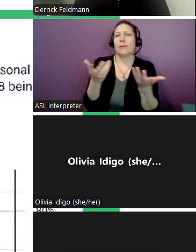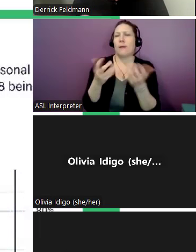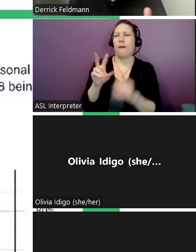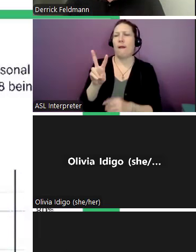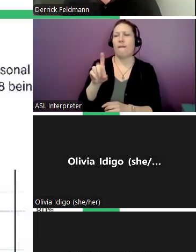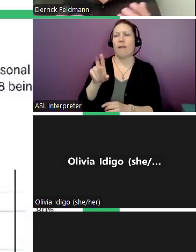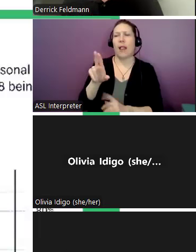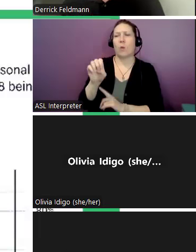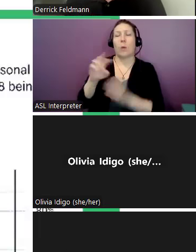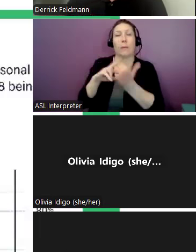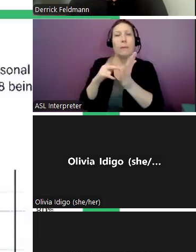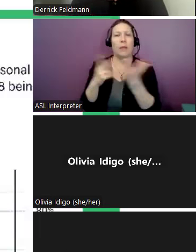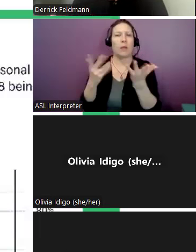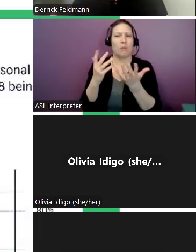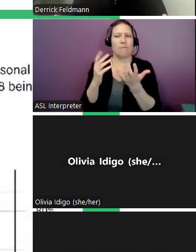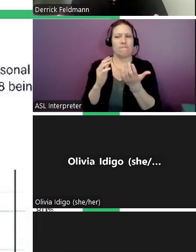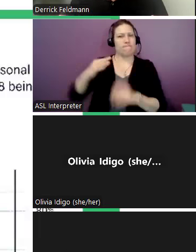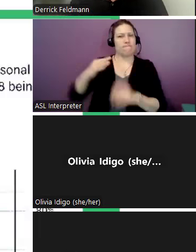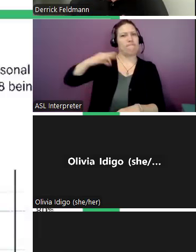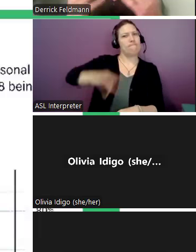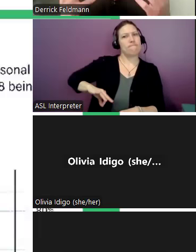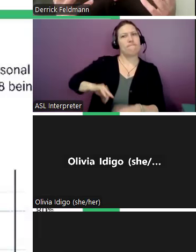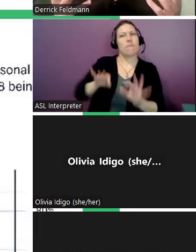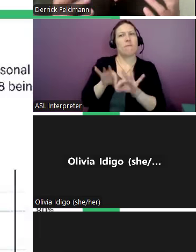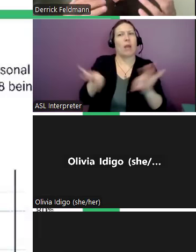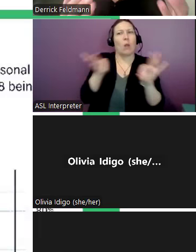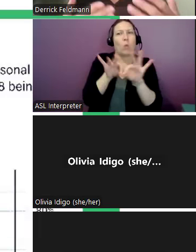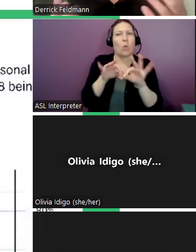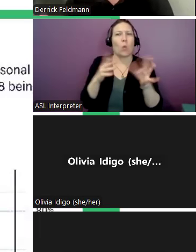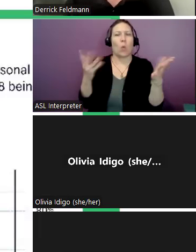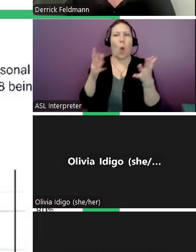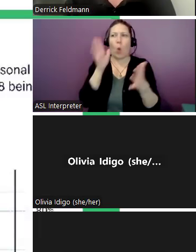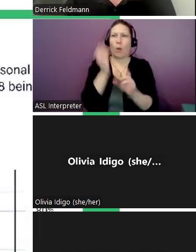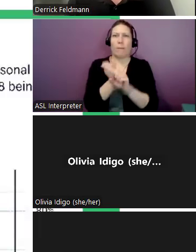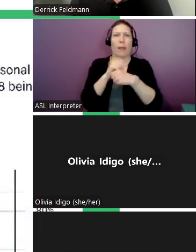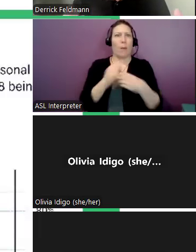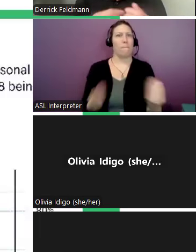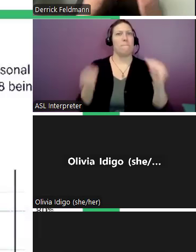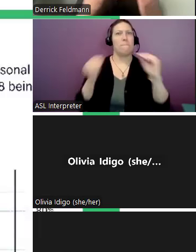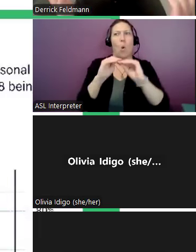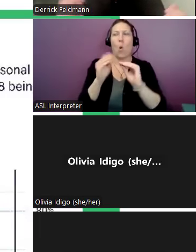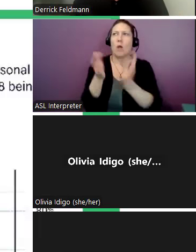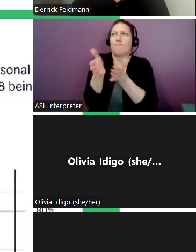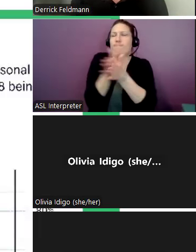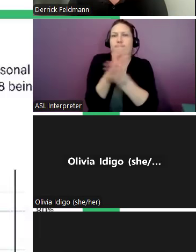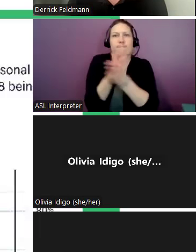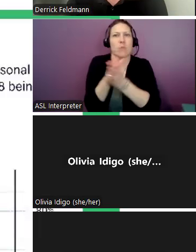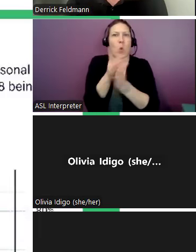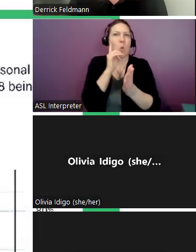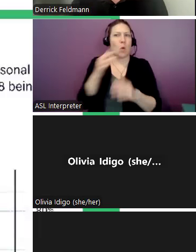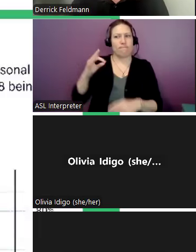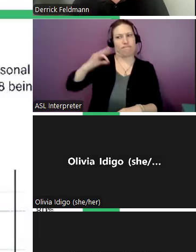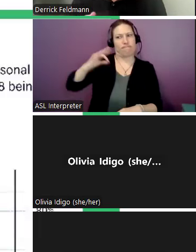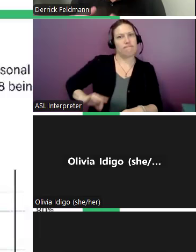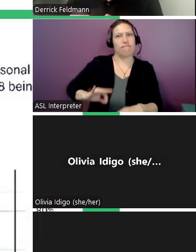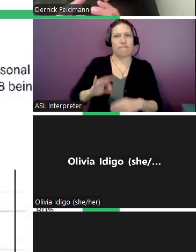Why would you be more incentivized, we think about it the word incentivize but it's more about value in this sense.